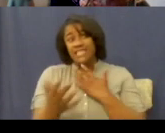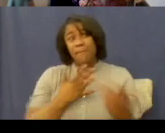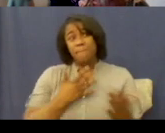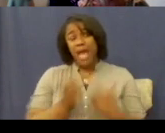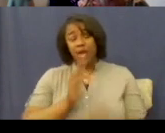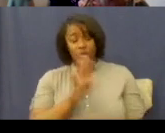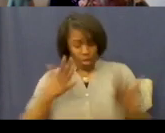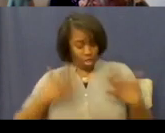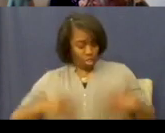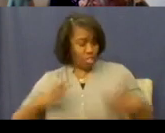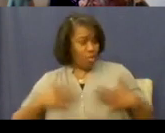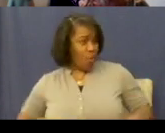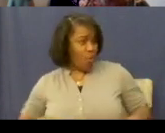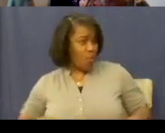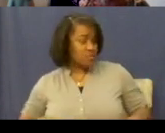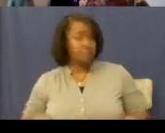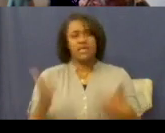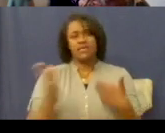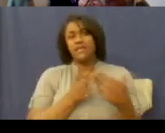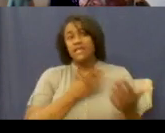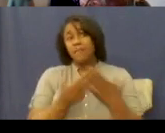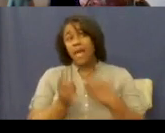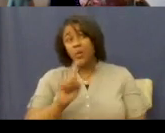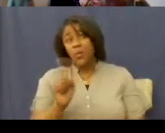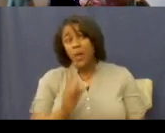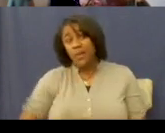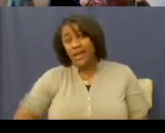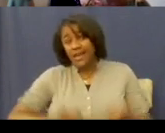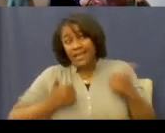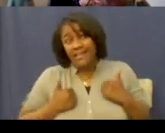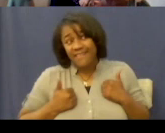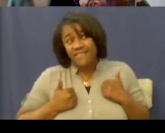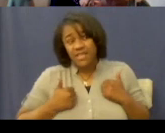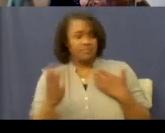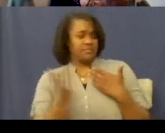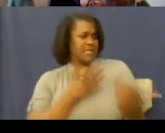it doesn't matter where you live, it doesn't matter what part of the brain we're talking about.